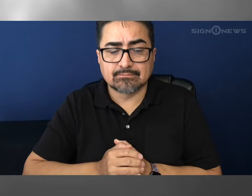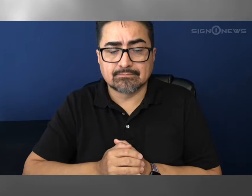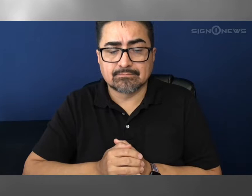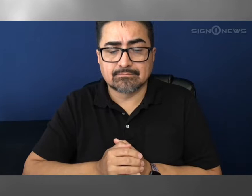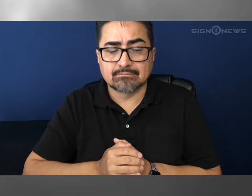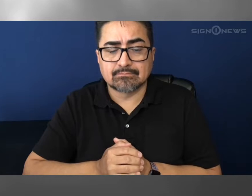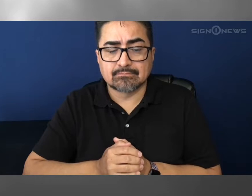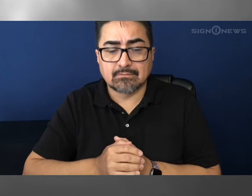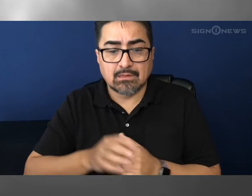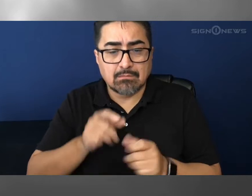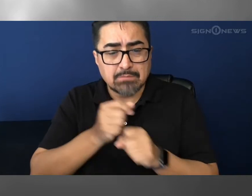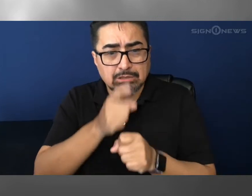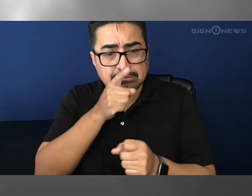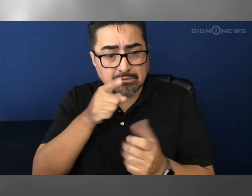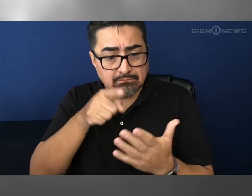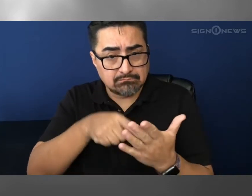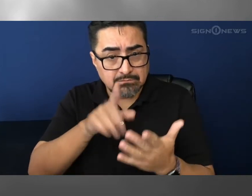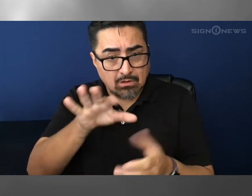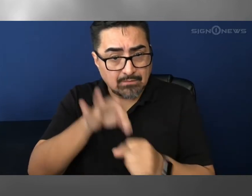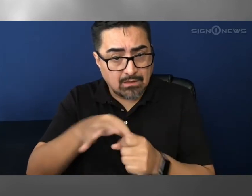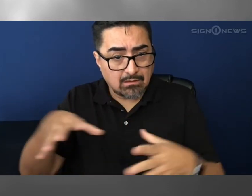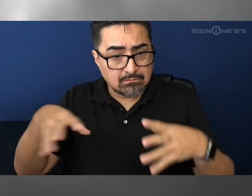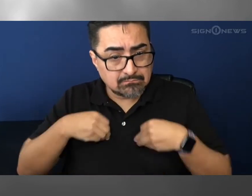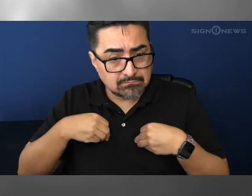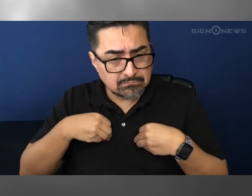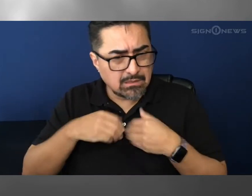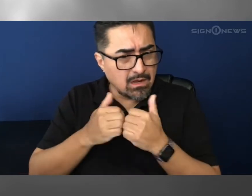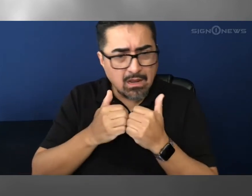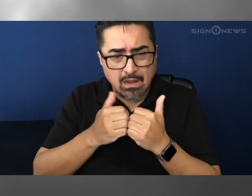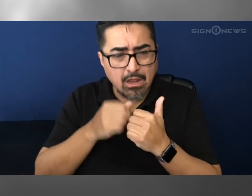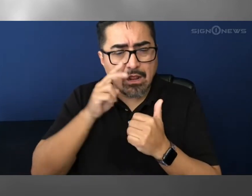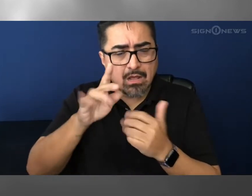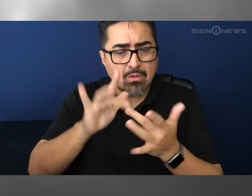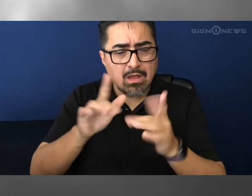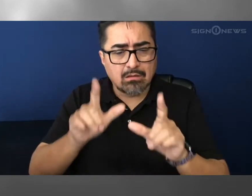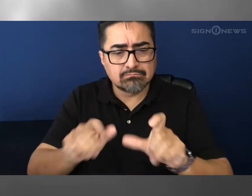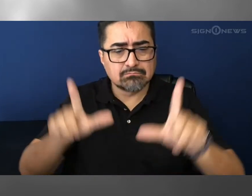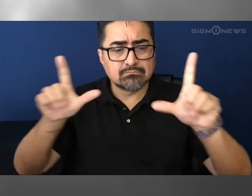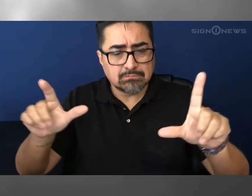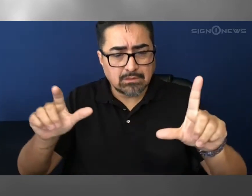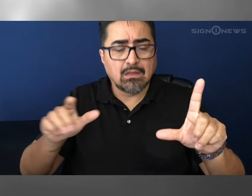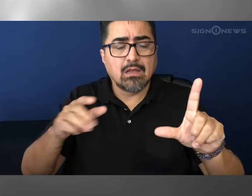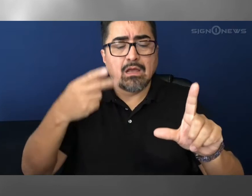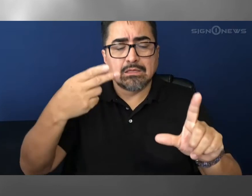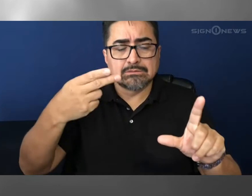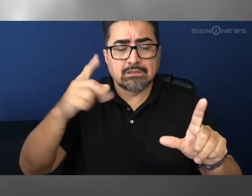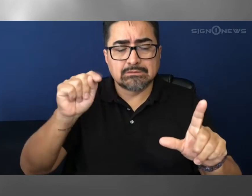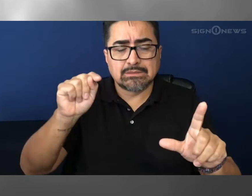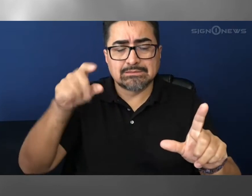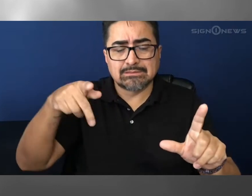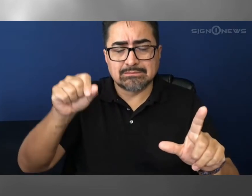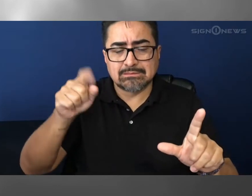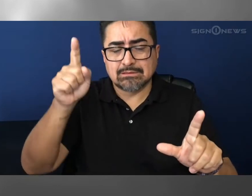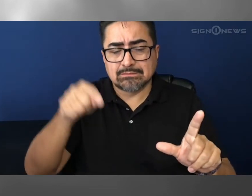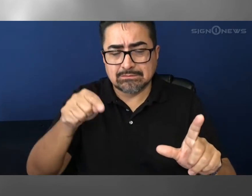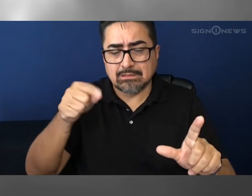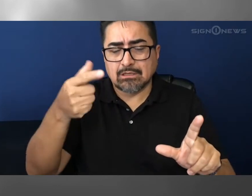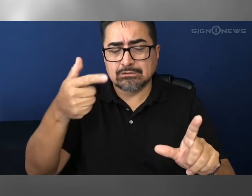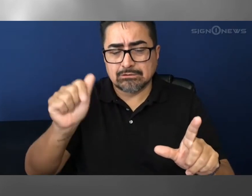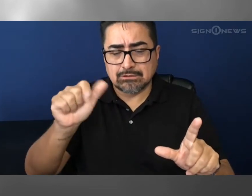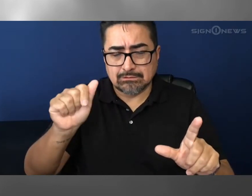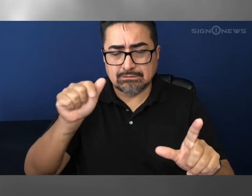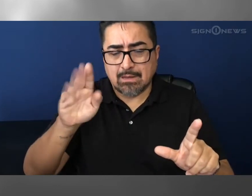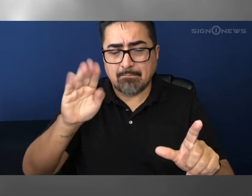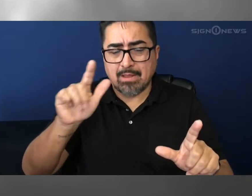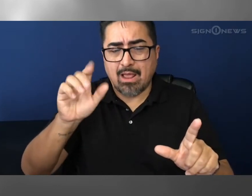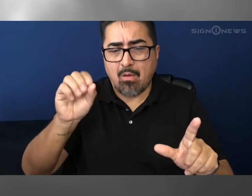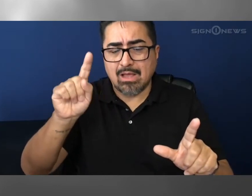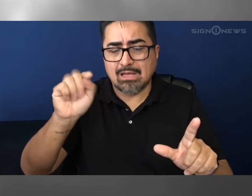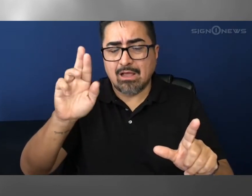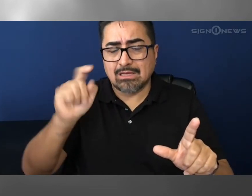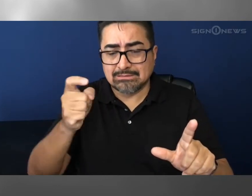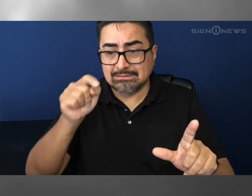To track your ballot and see if your vote counted, go to https://georgia.ballottrax.net